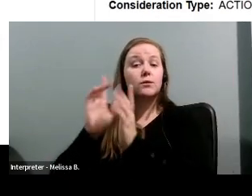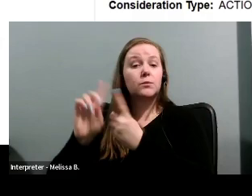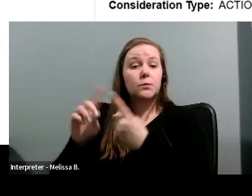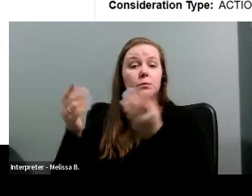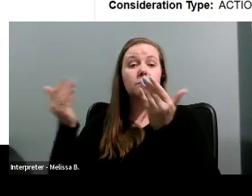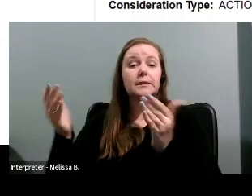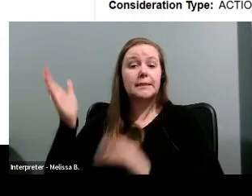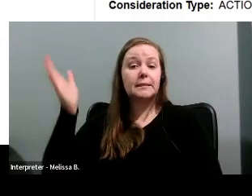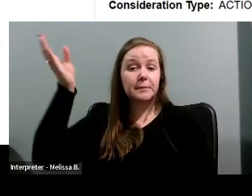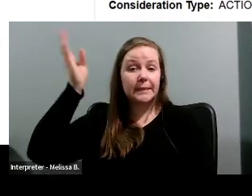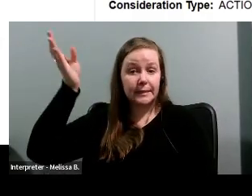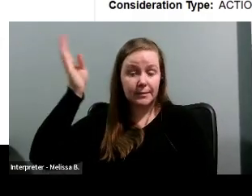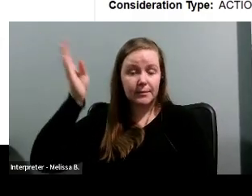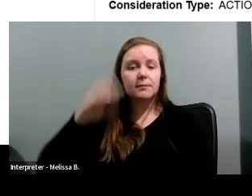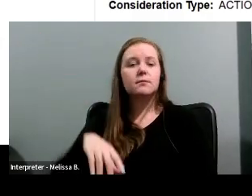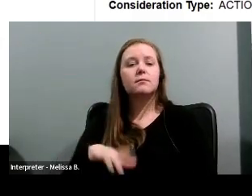Shannon Spencer (she/her): And when you click this button.